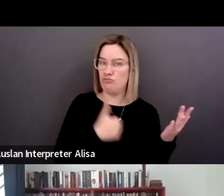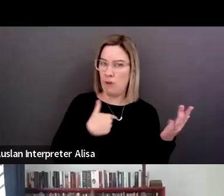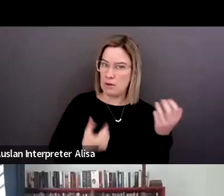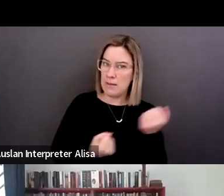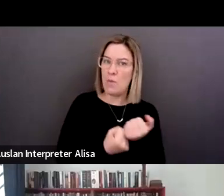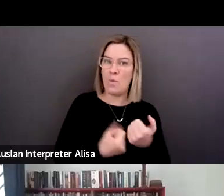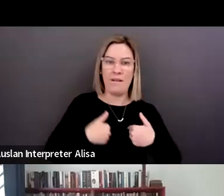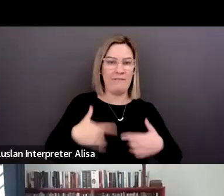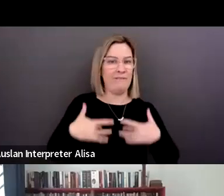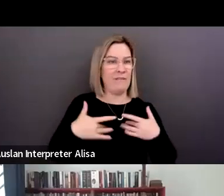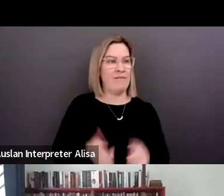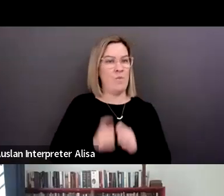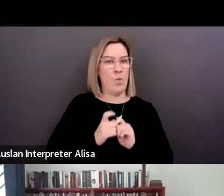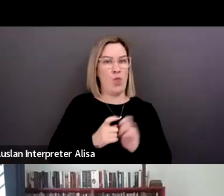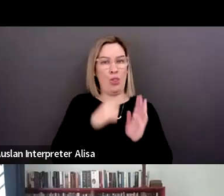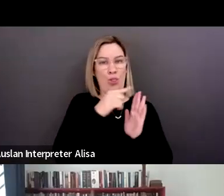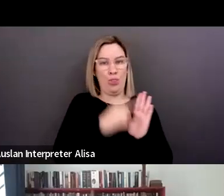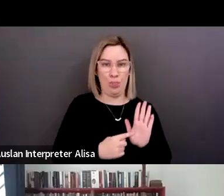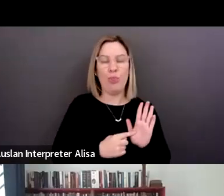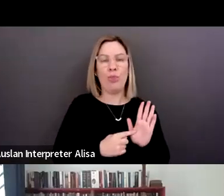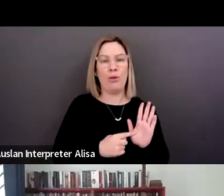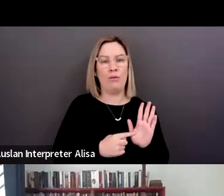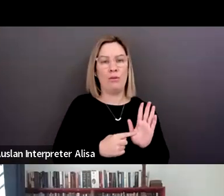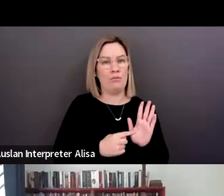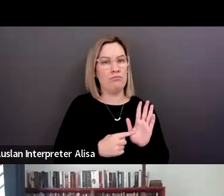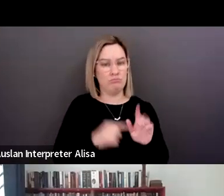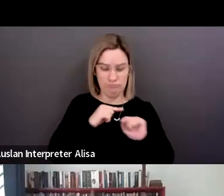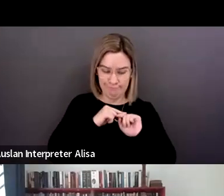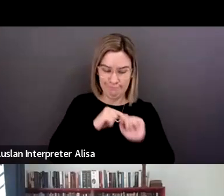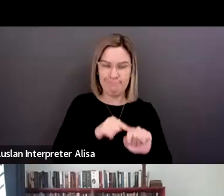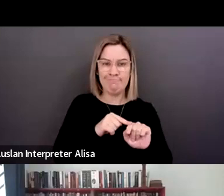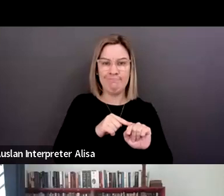having a code of ethics or something that draws a line in the sand to say